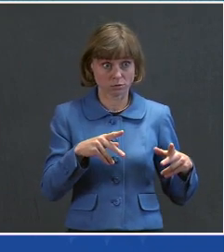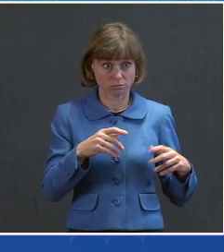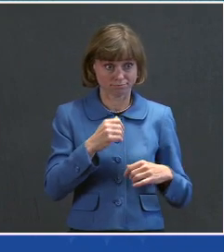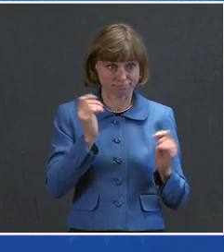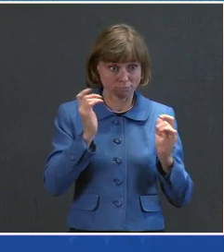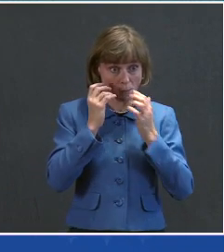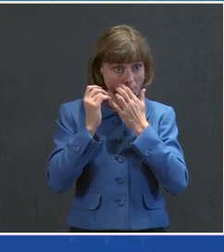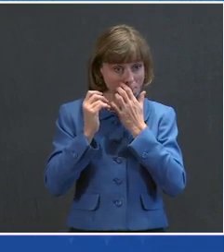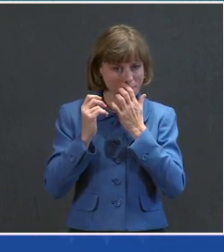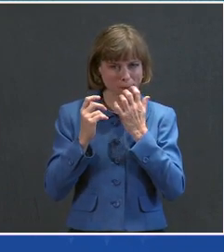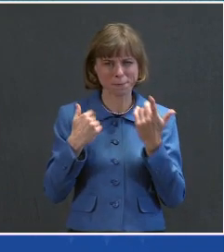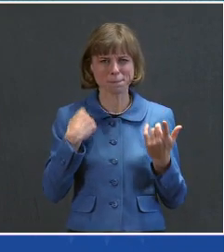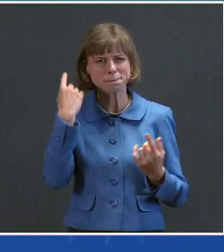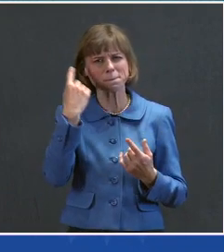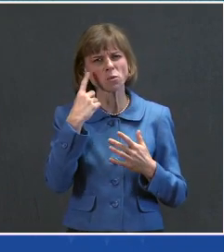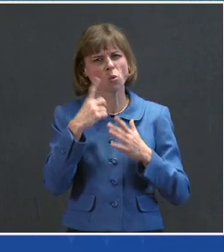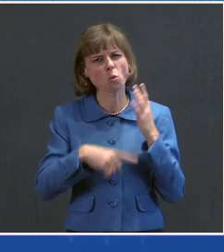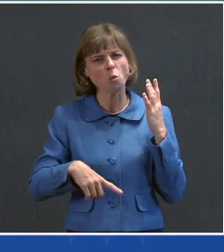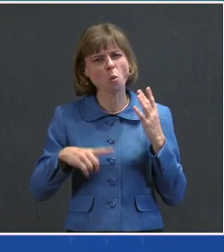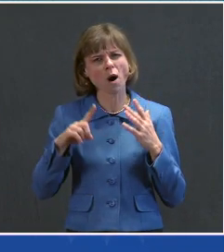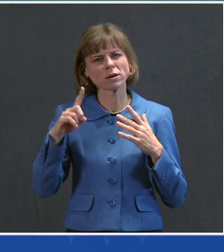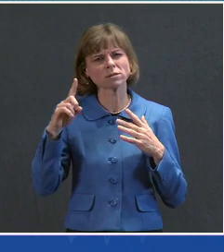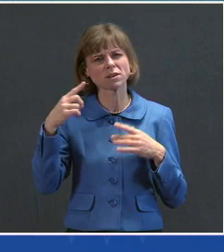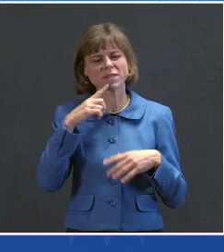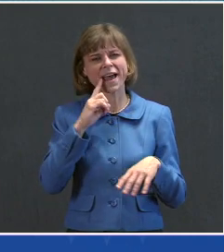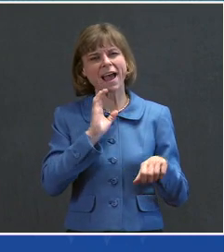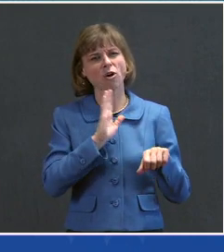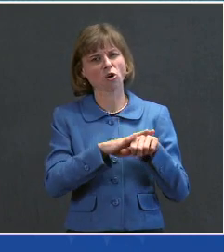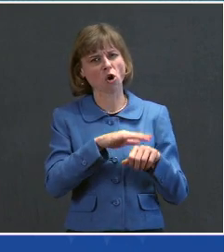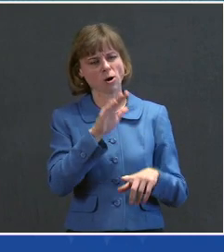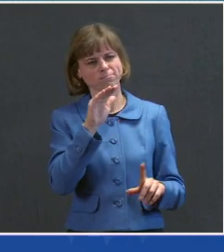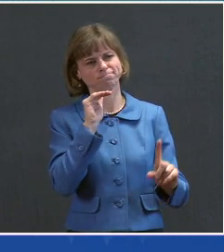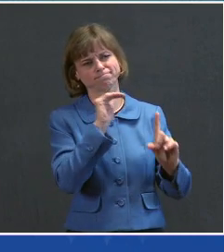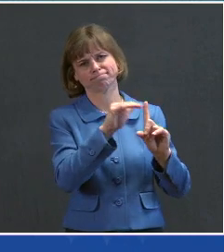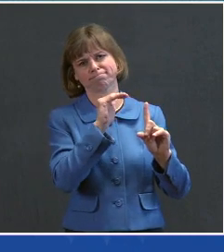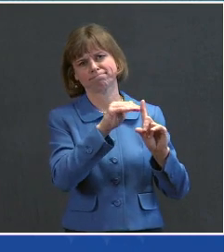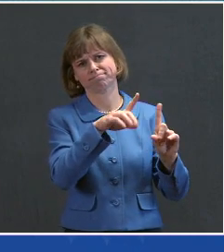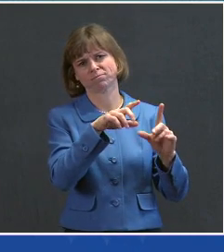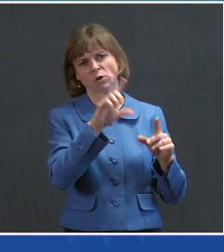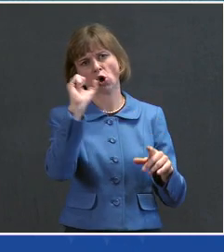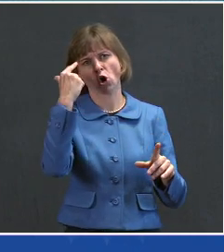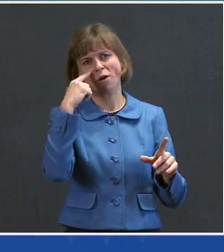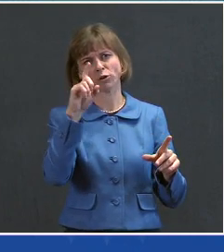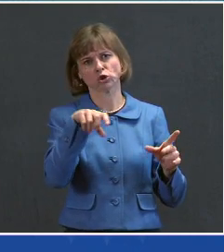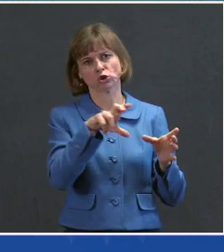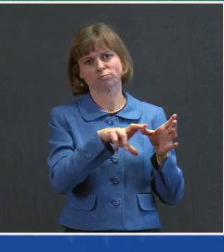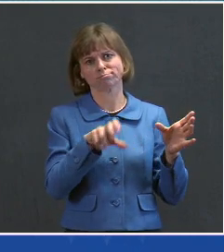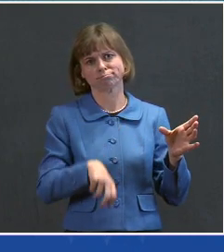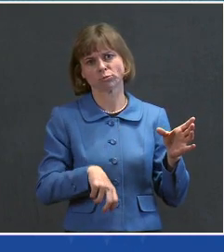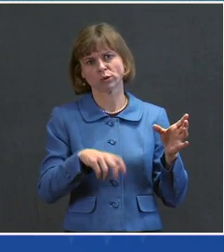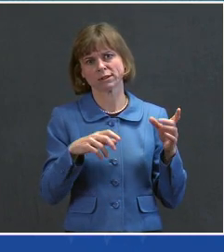about the calls for Governor Cuomo to resign, and whether he's spoken directly, either to his former staffer or the governor,